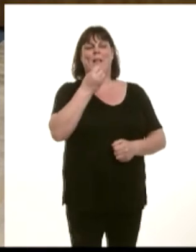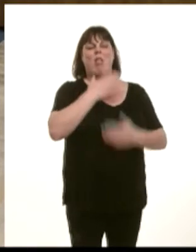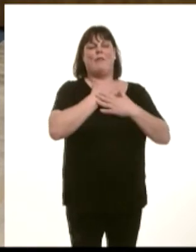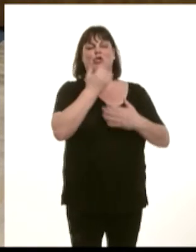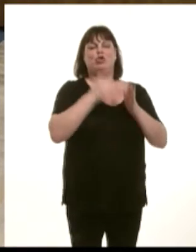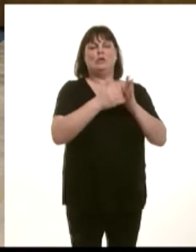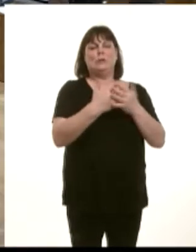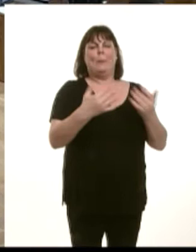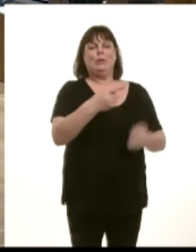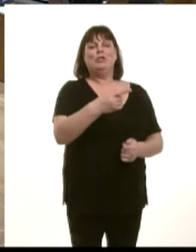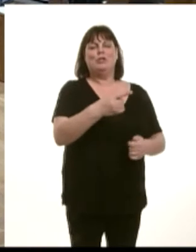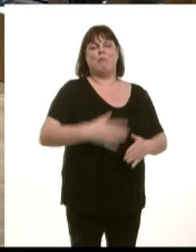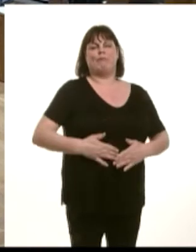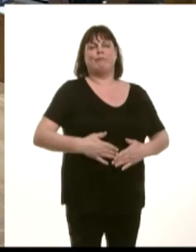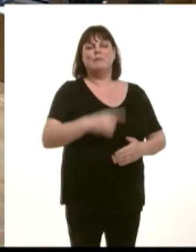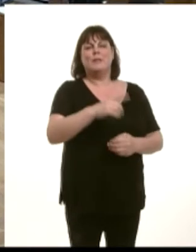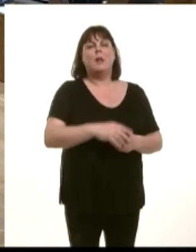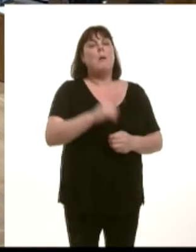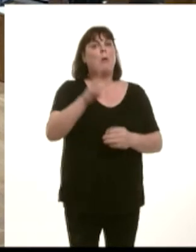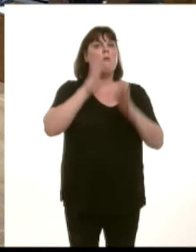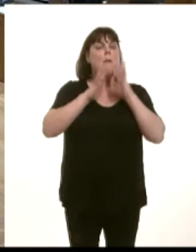I think that young people are far more aware now in terms of the curriculum, whether it’s